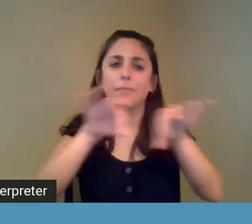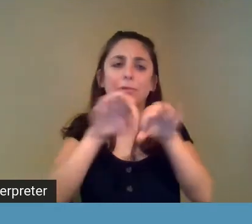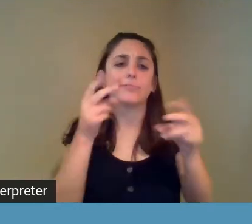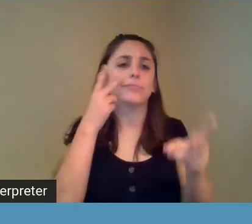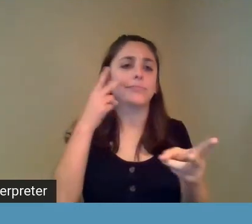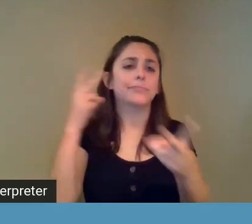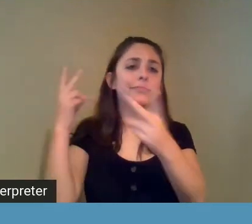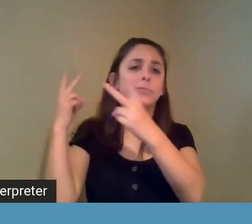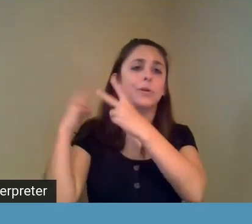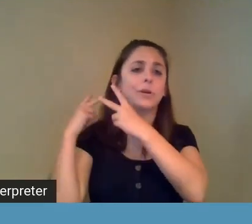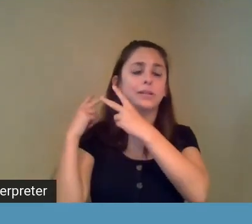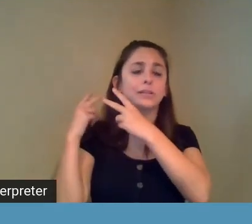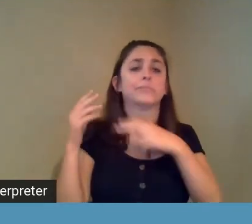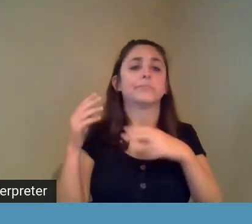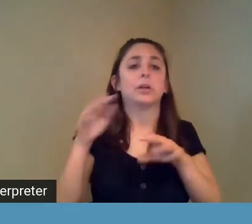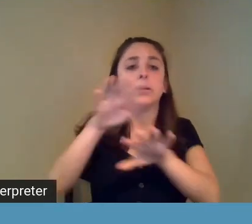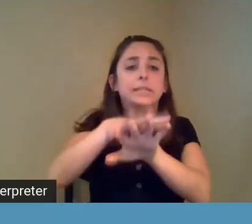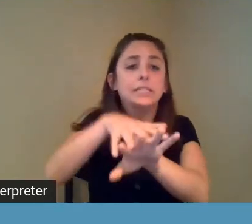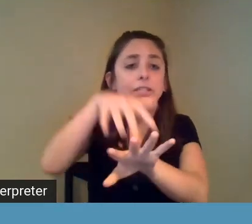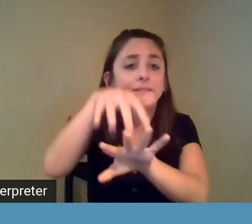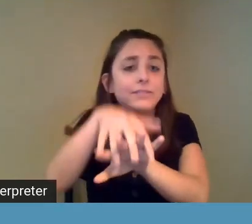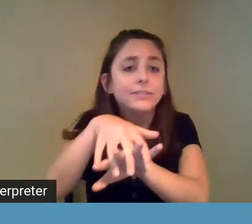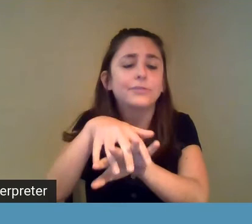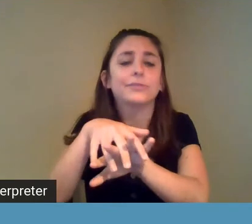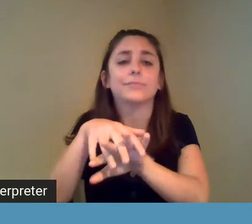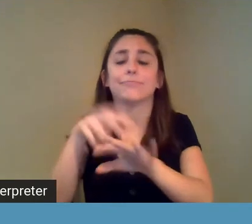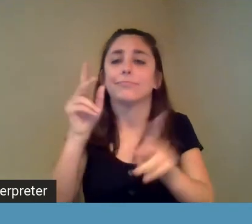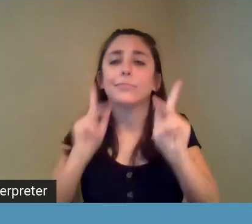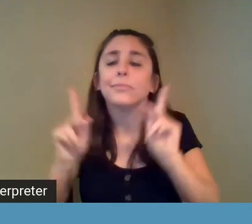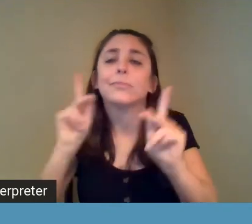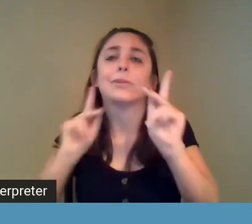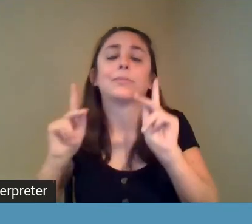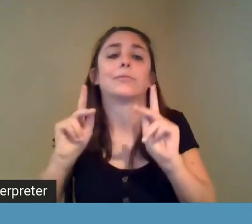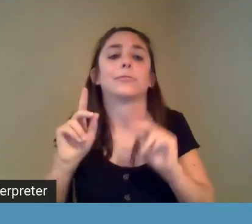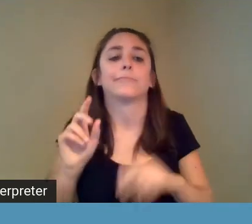each occupy and honor the indigenous people who have called it home. I'm speaking to you